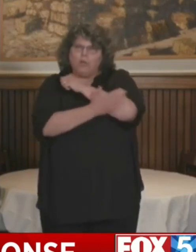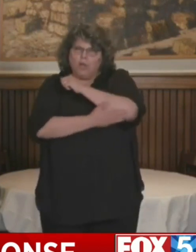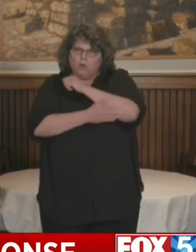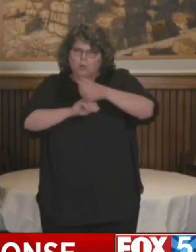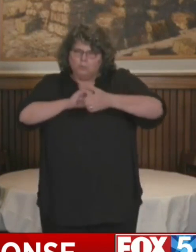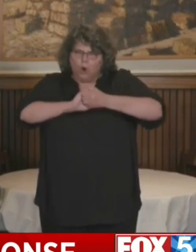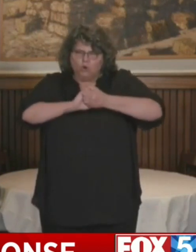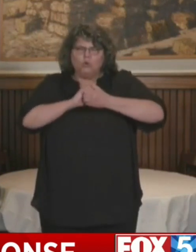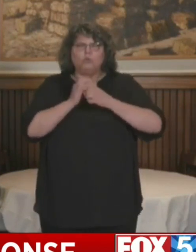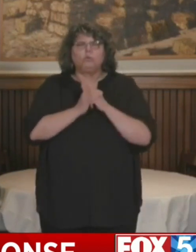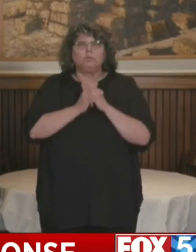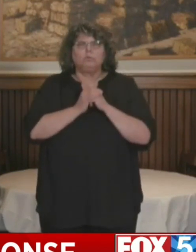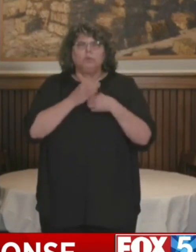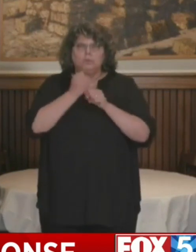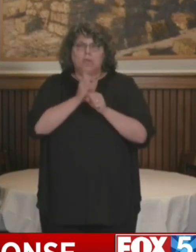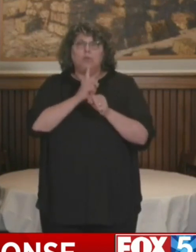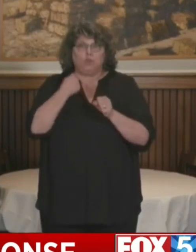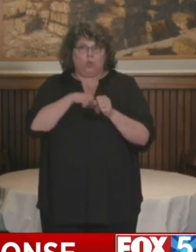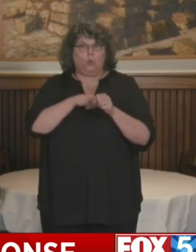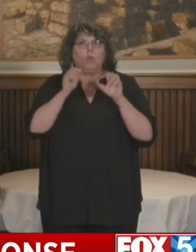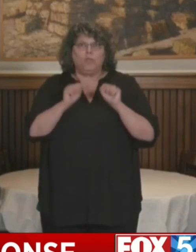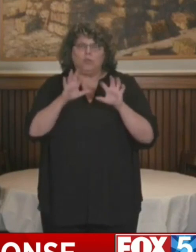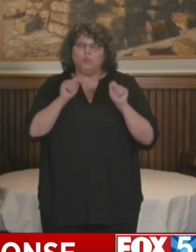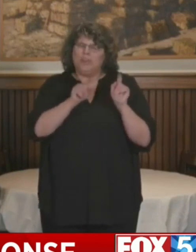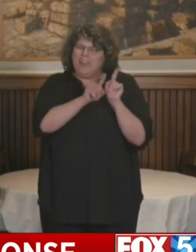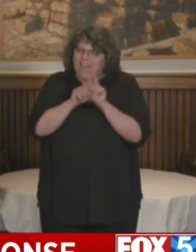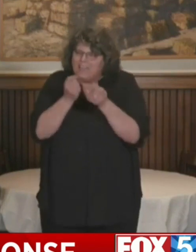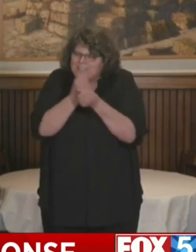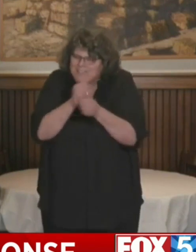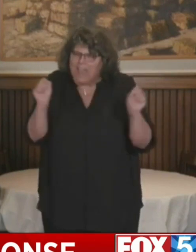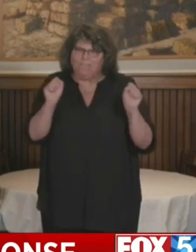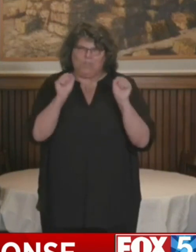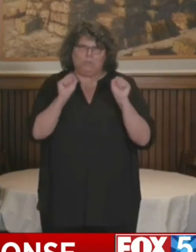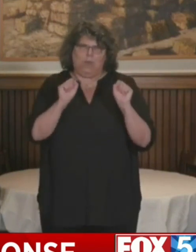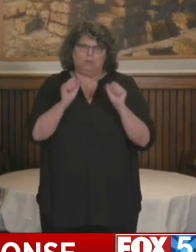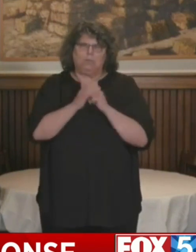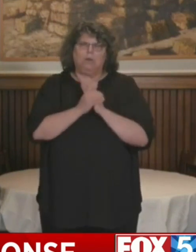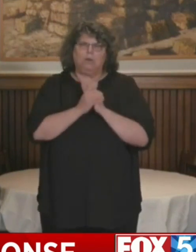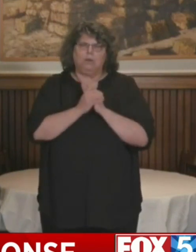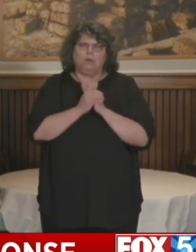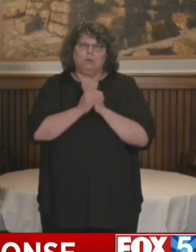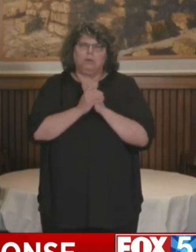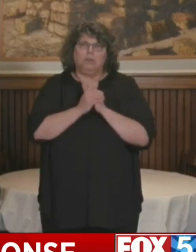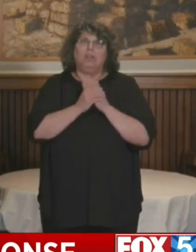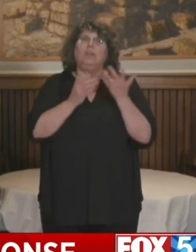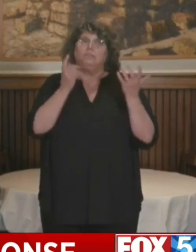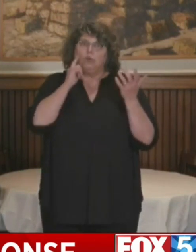AND ABILITY TO DO THAT. AS THE STATE WE CERTAINLY LOOKING FORWARD TO WORKING WITH OUR